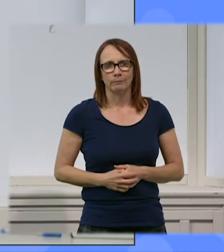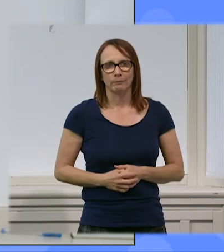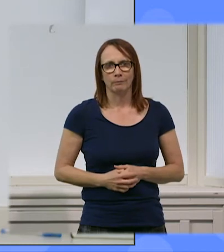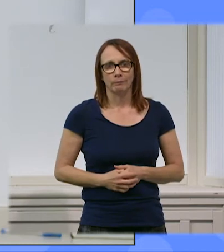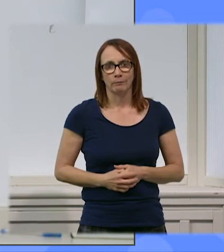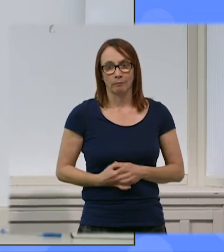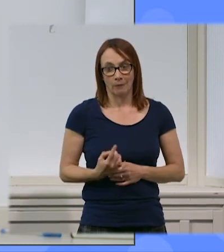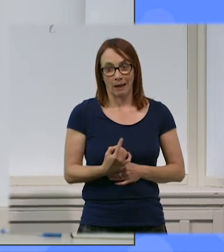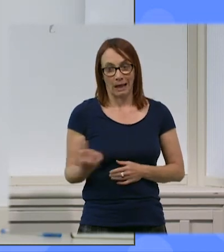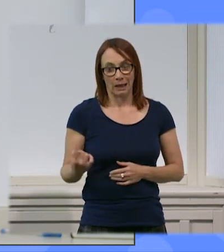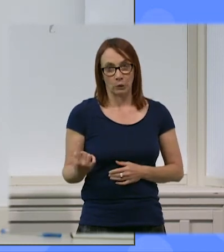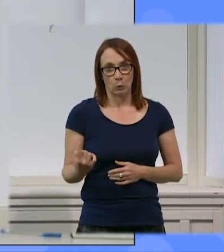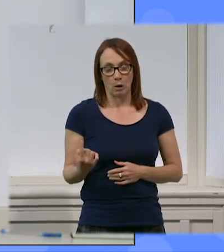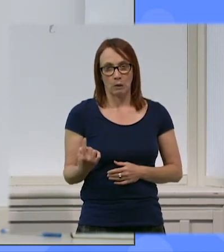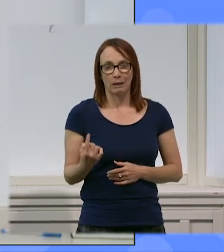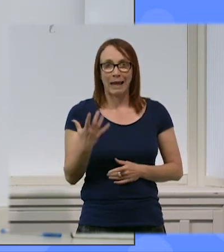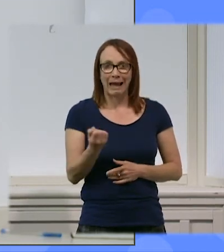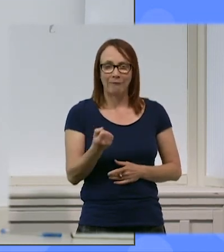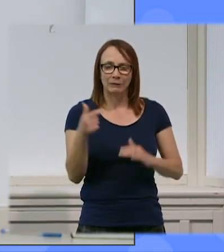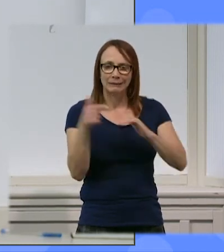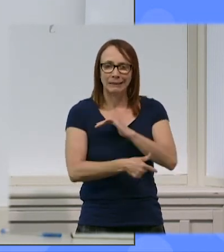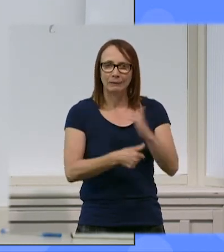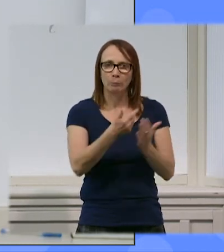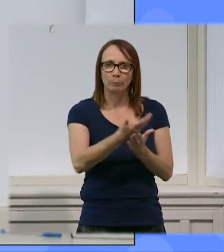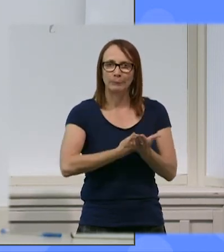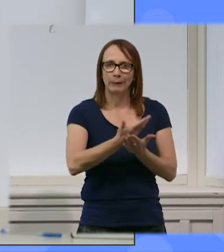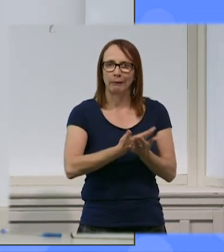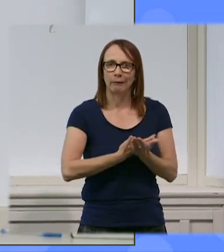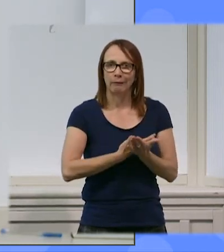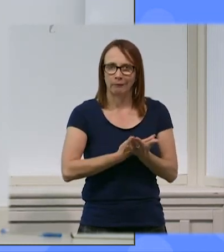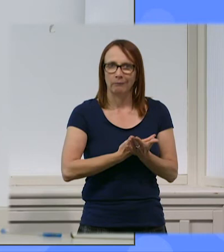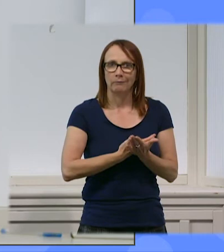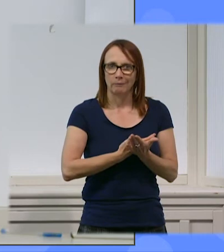a more detailed paper of outlining their position in full and you'll be able to